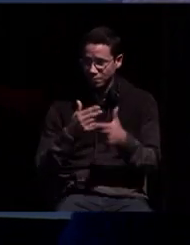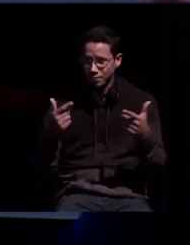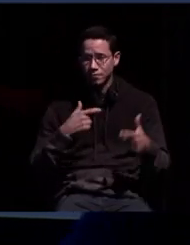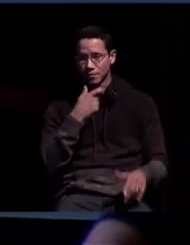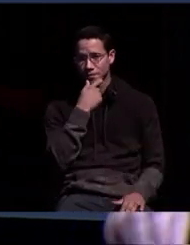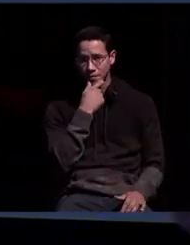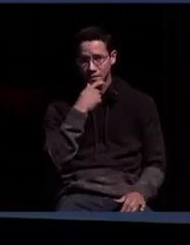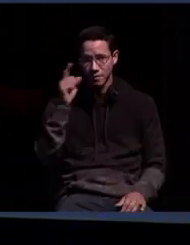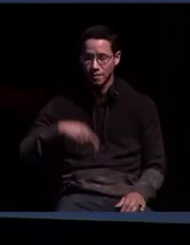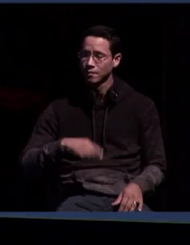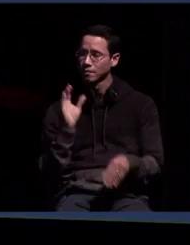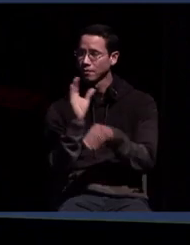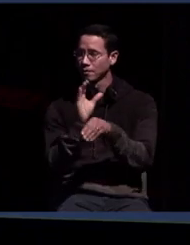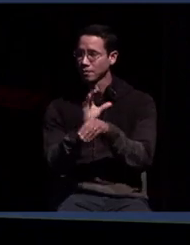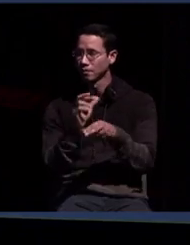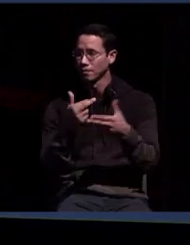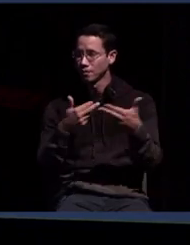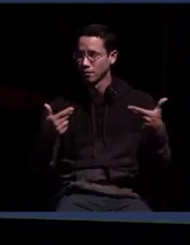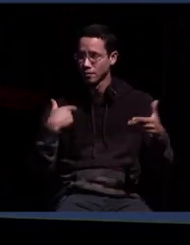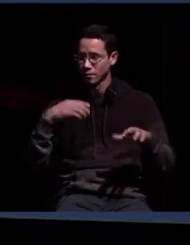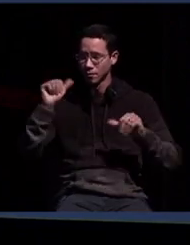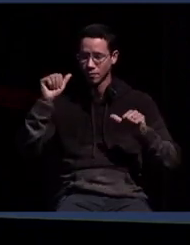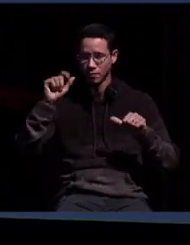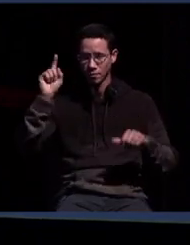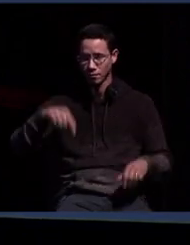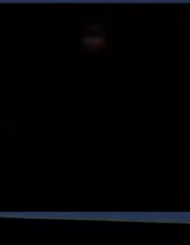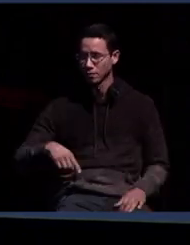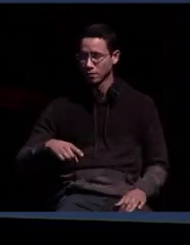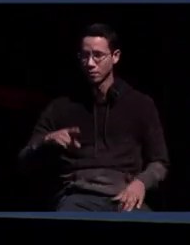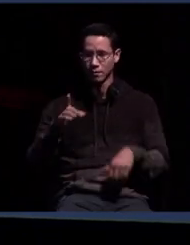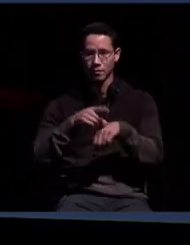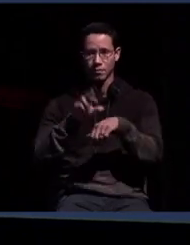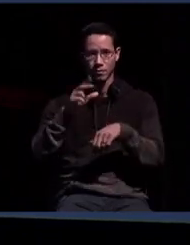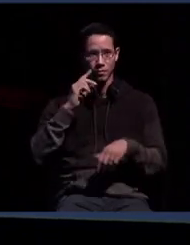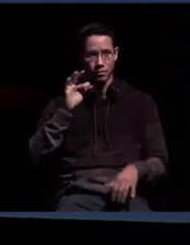and collaborator of Albasud, Spain. Doctor in Feminism as critical theory